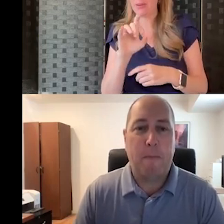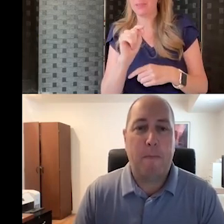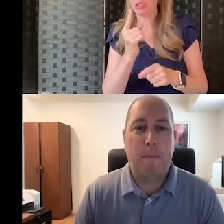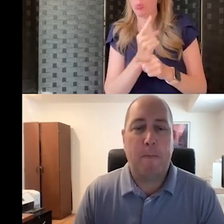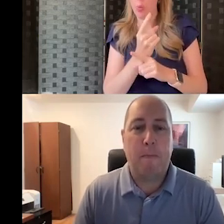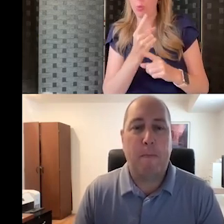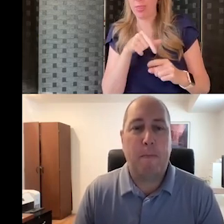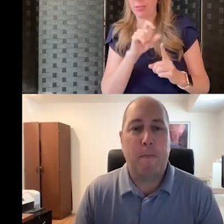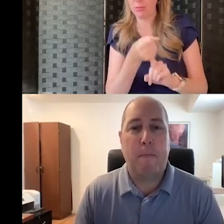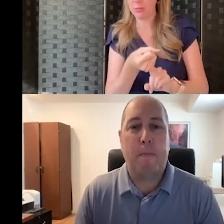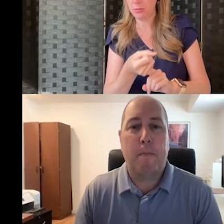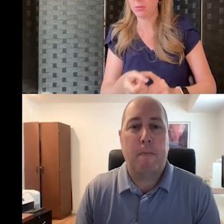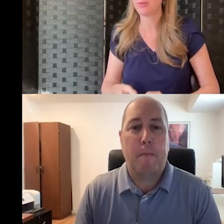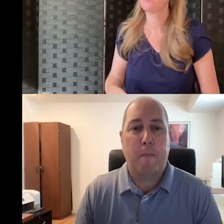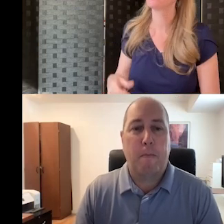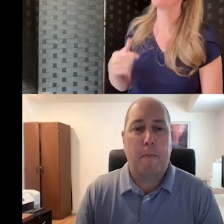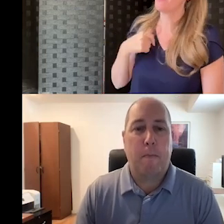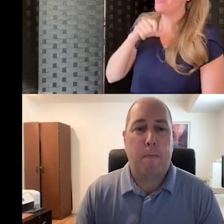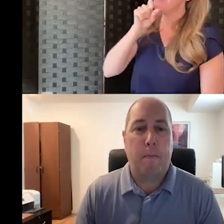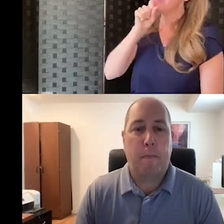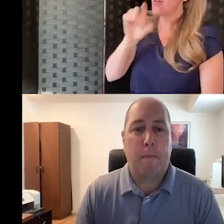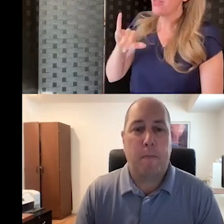Jared: I think -- >> Adrian: I think that